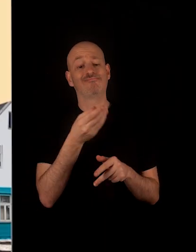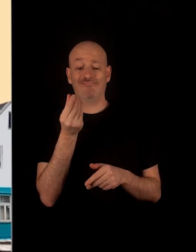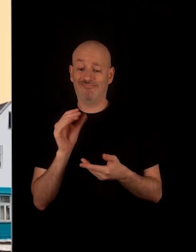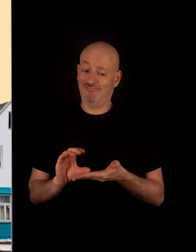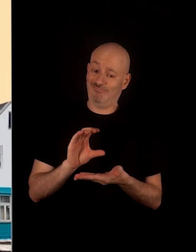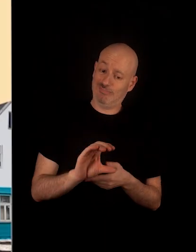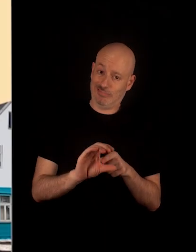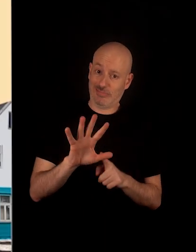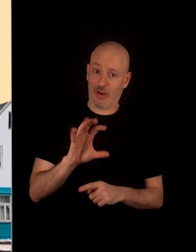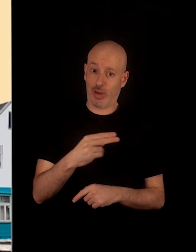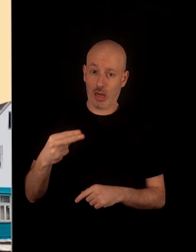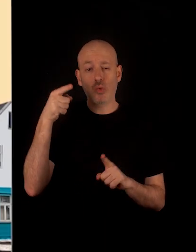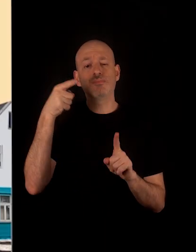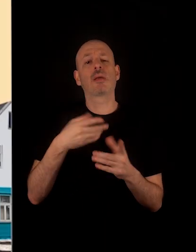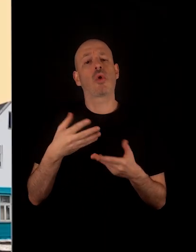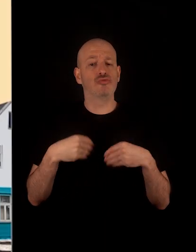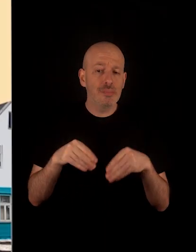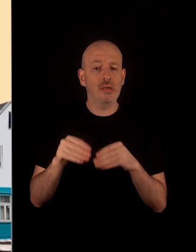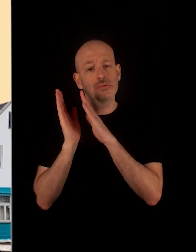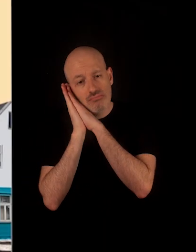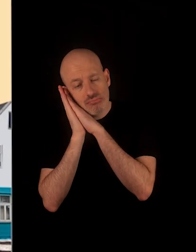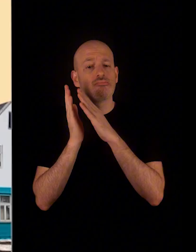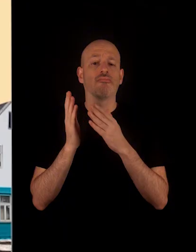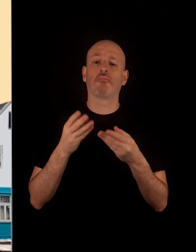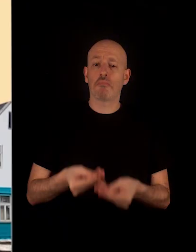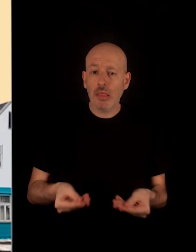Now, if you already host the residency and you were a selected legal entity